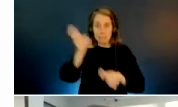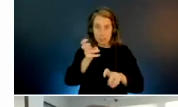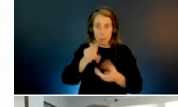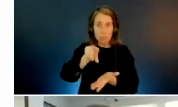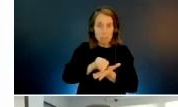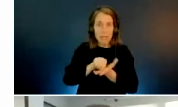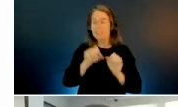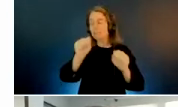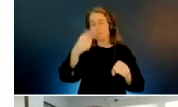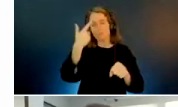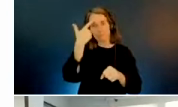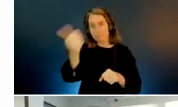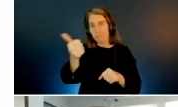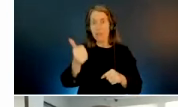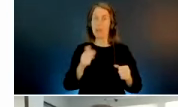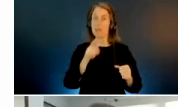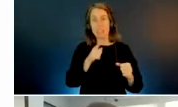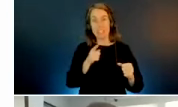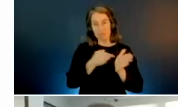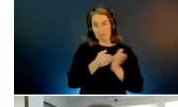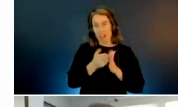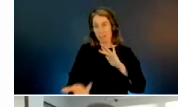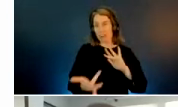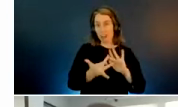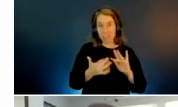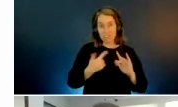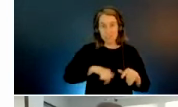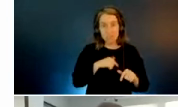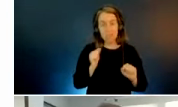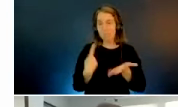of one-stop shop to talk about all these issues um whether it's you know we can talk through your